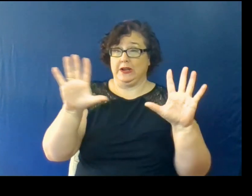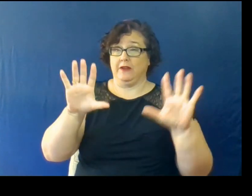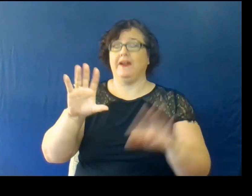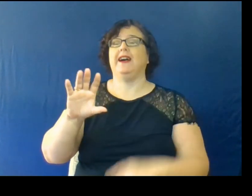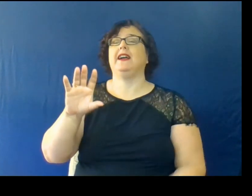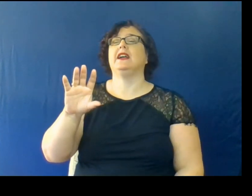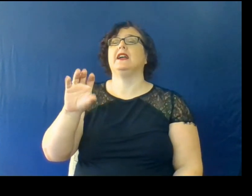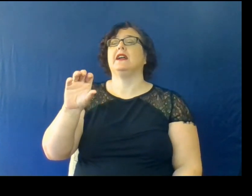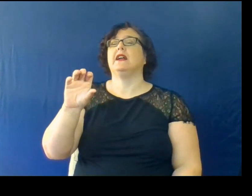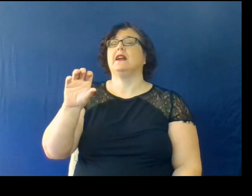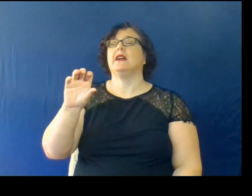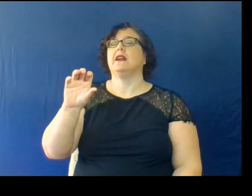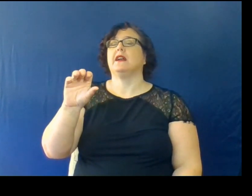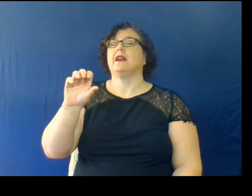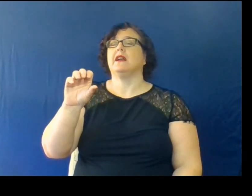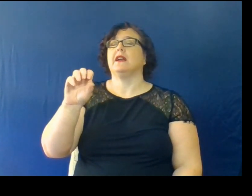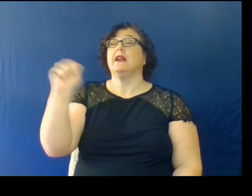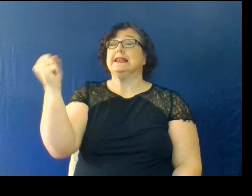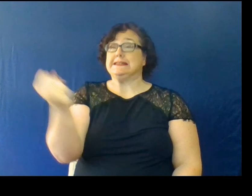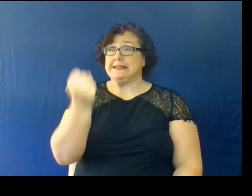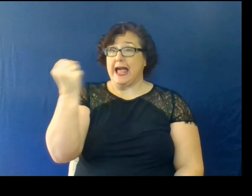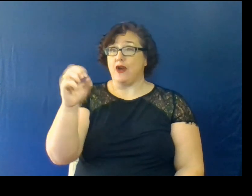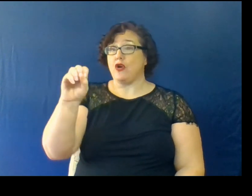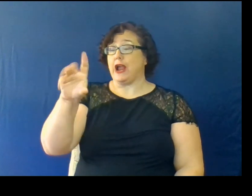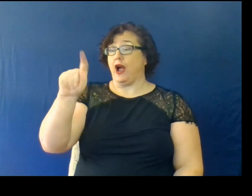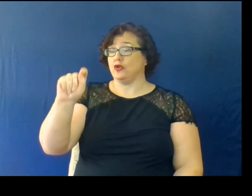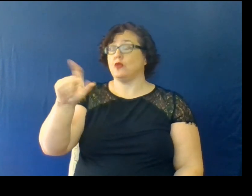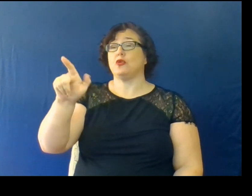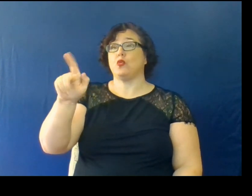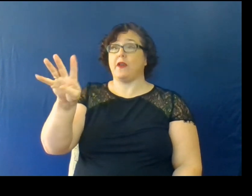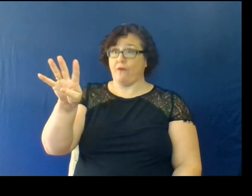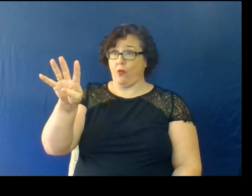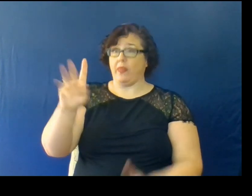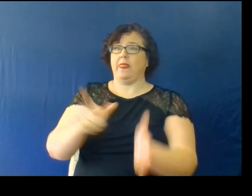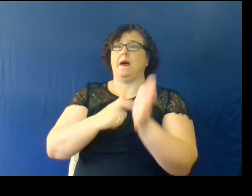is the mandatory day for Saturday voting so Saturday, October 24th is the day when